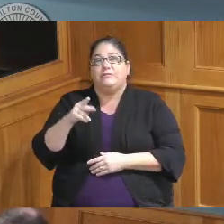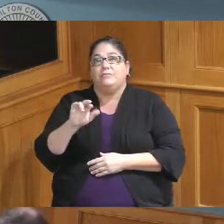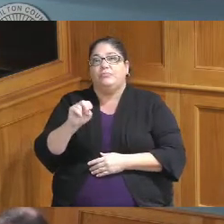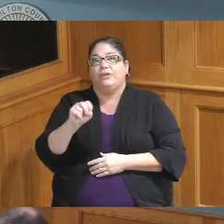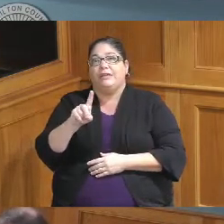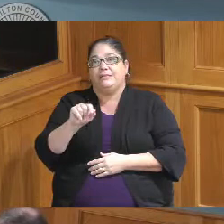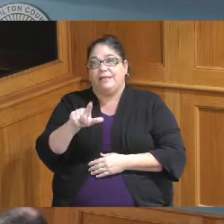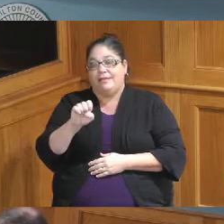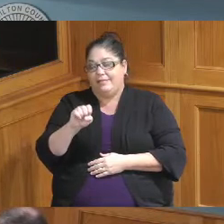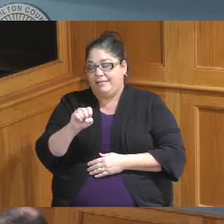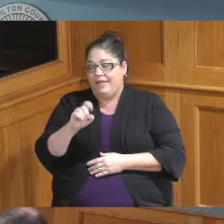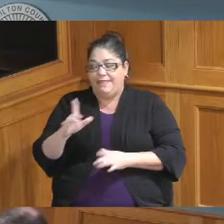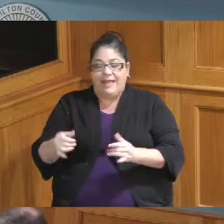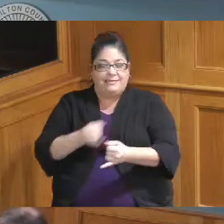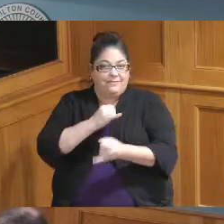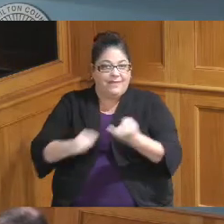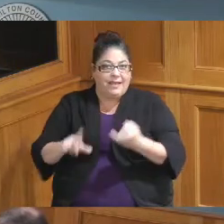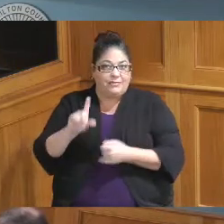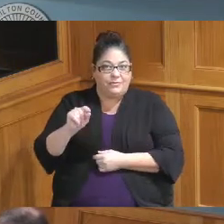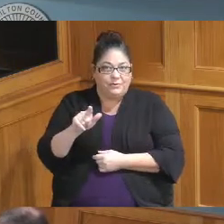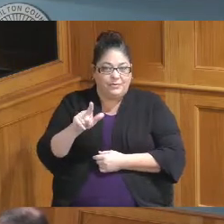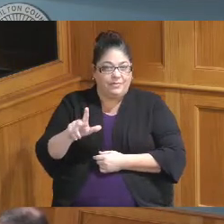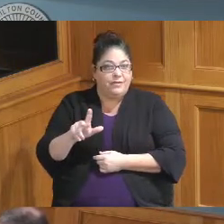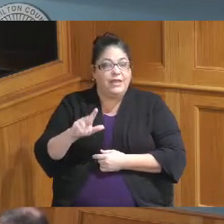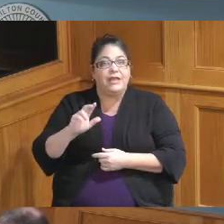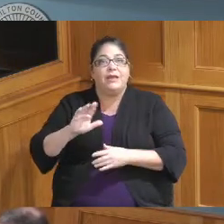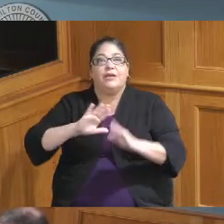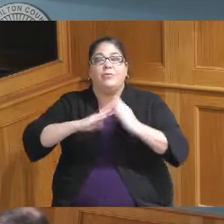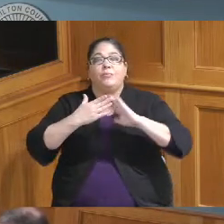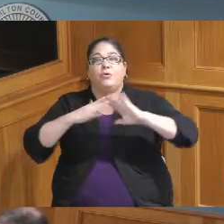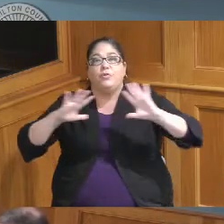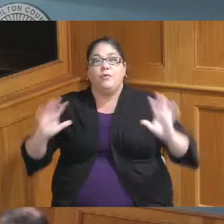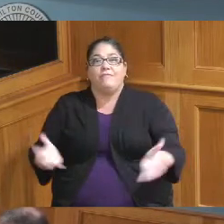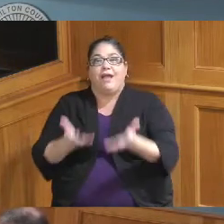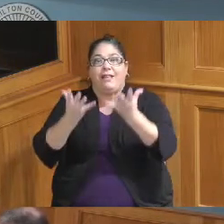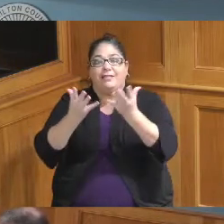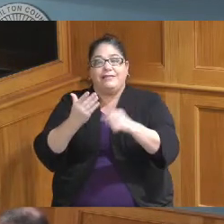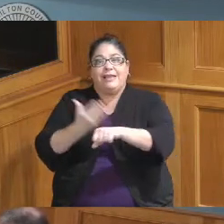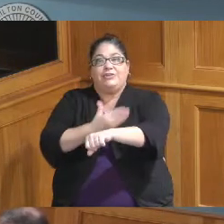believe the final 2023 Community revitalization Grant to come forward this agreement is with